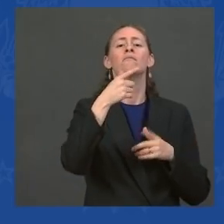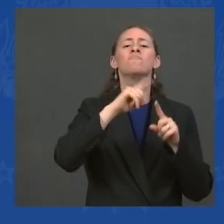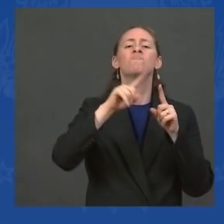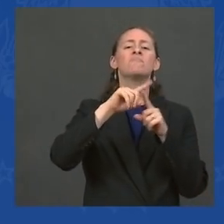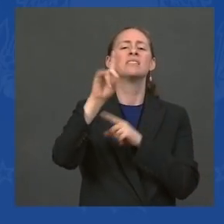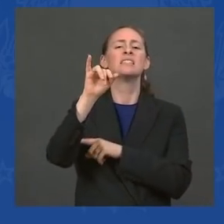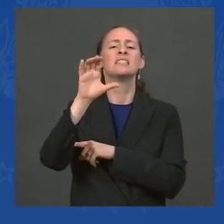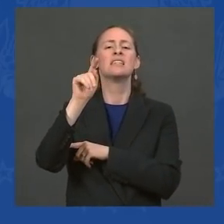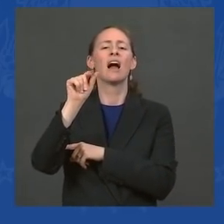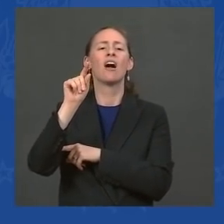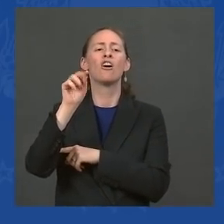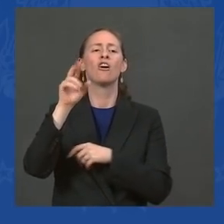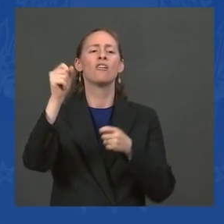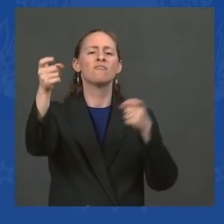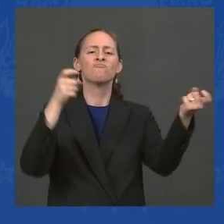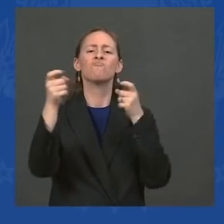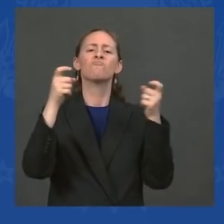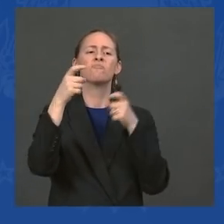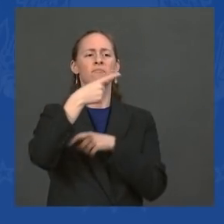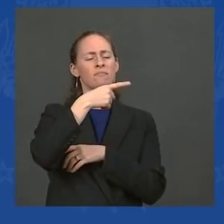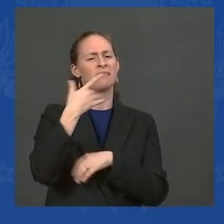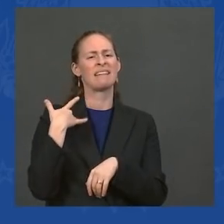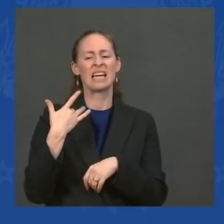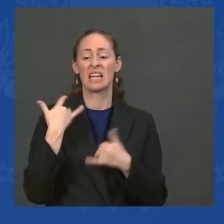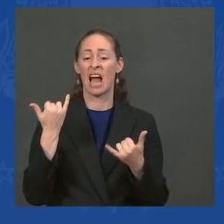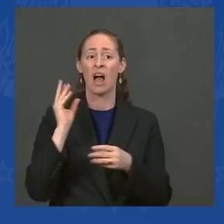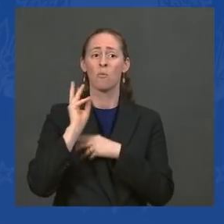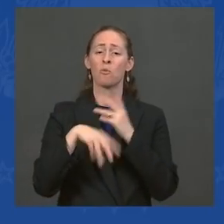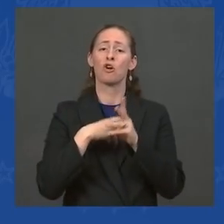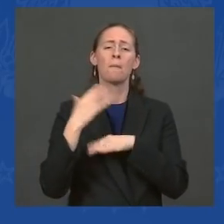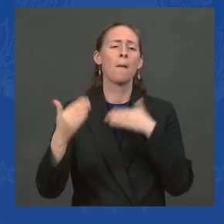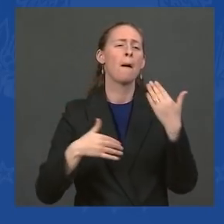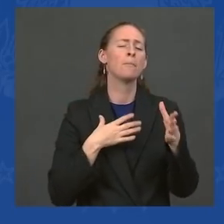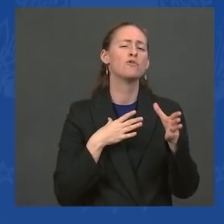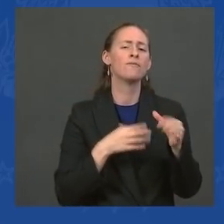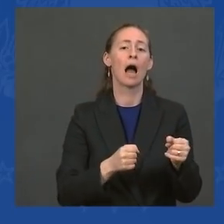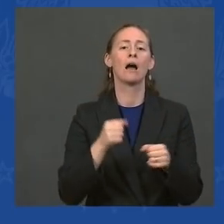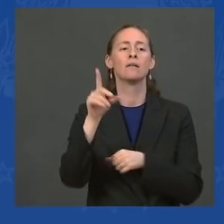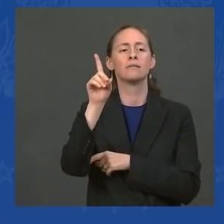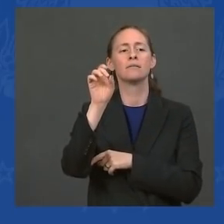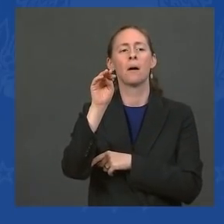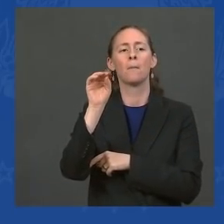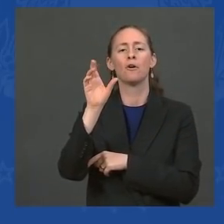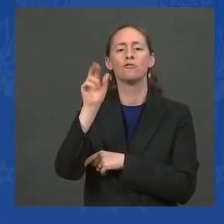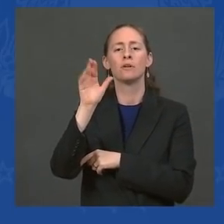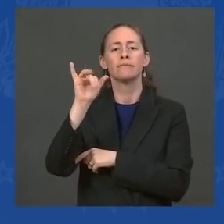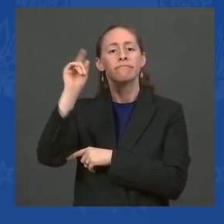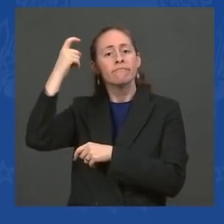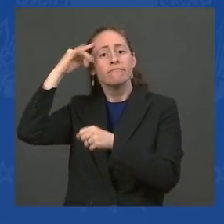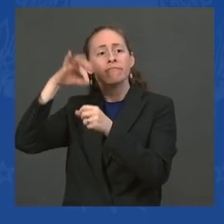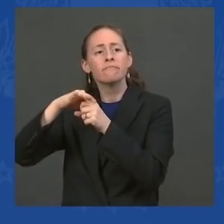so rapidly that democracies cannot generate consensus quickly enough to get things done --